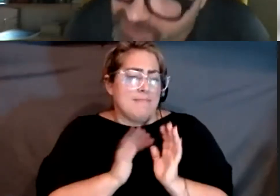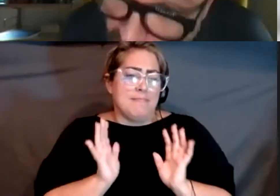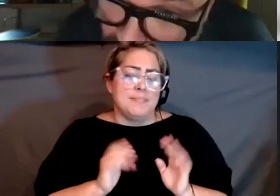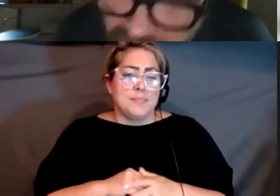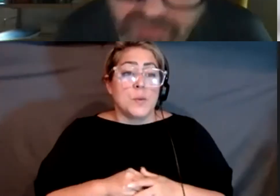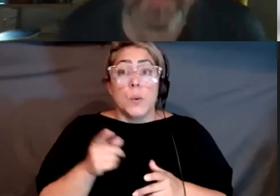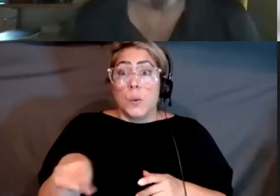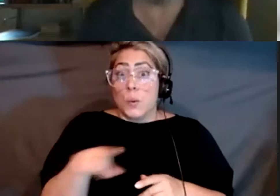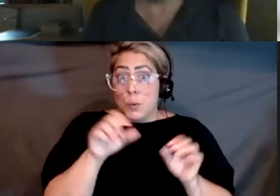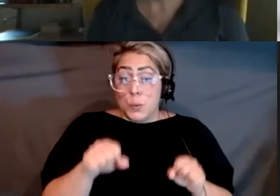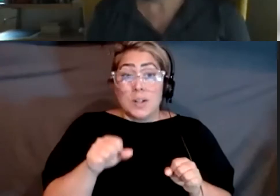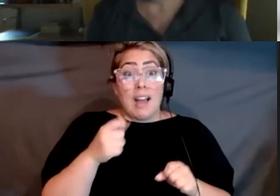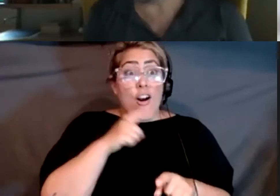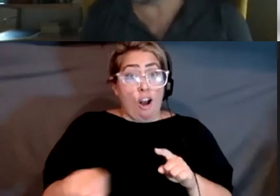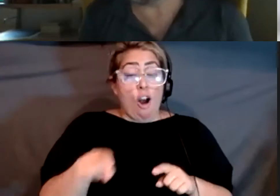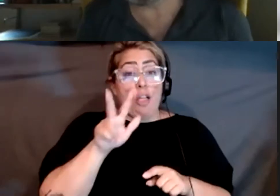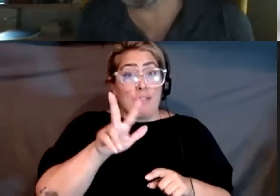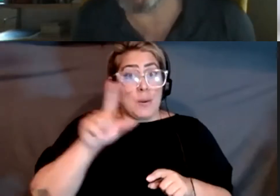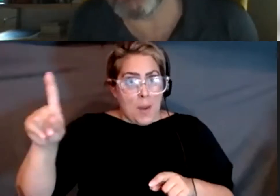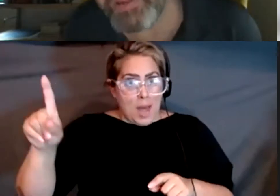You can certainly call 311 and they can give you information where